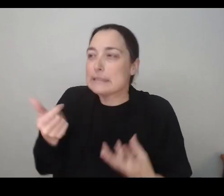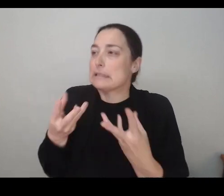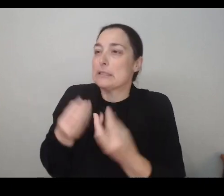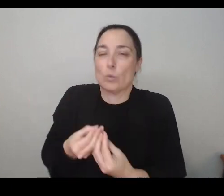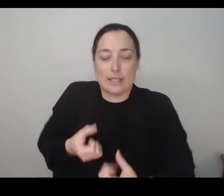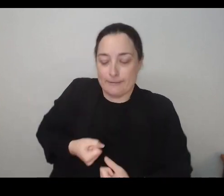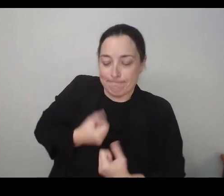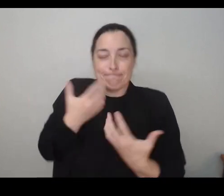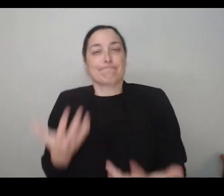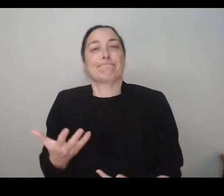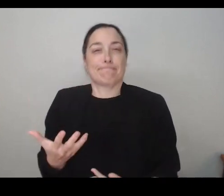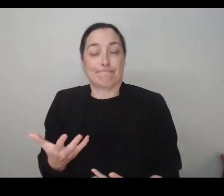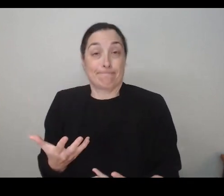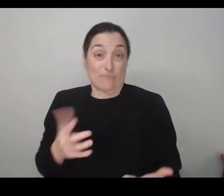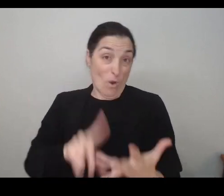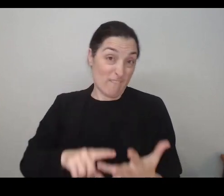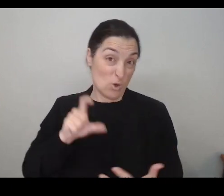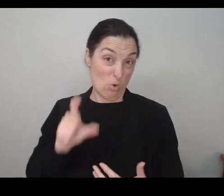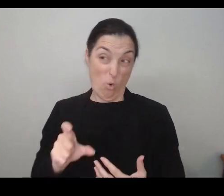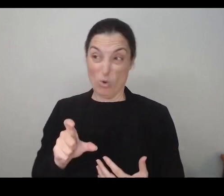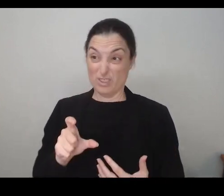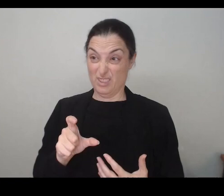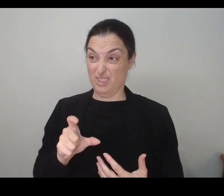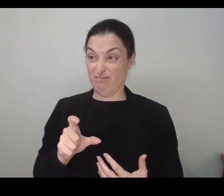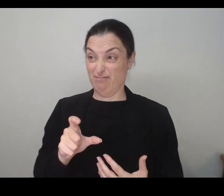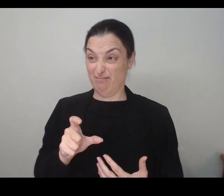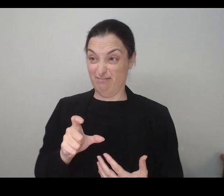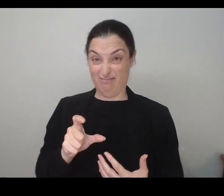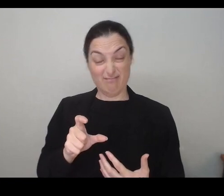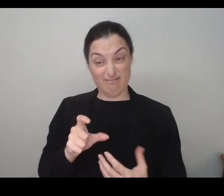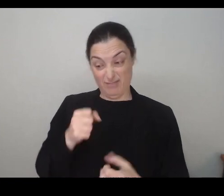And of course, it's evocated the words of Gauguin. So it's very interesting.